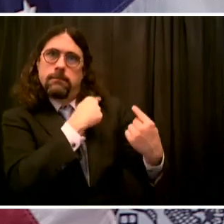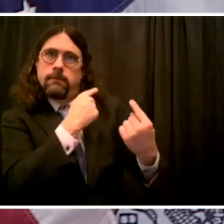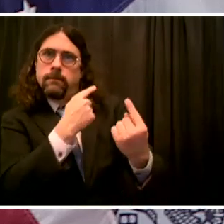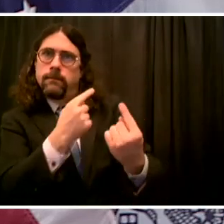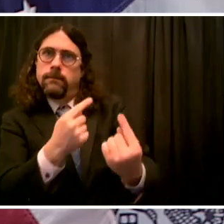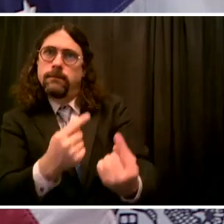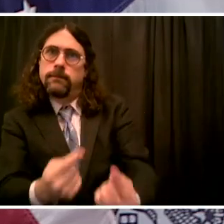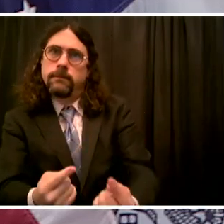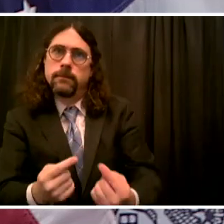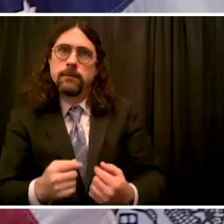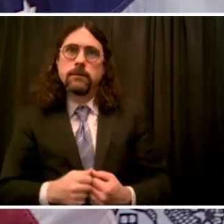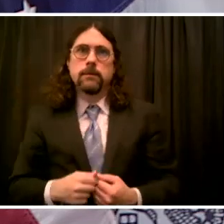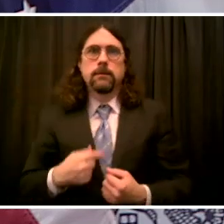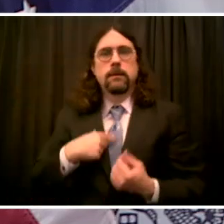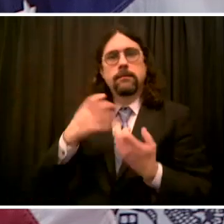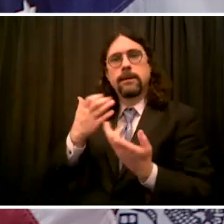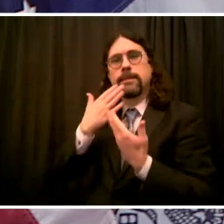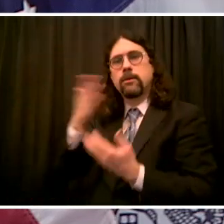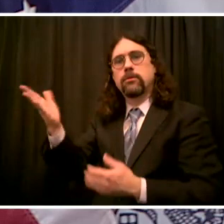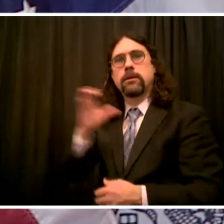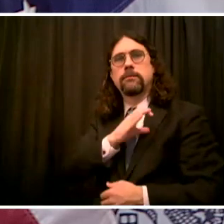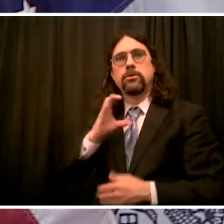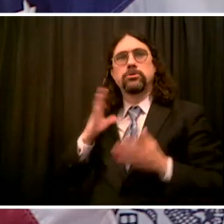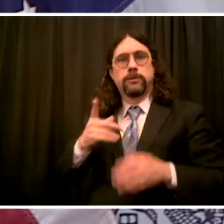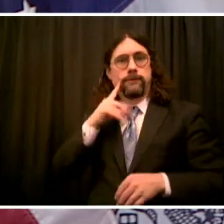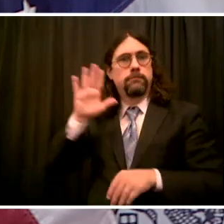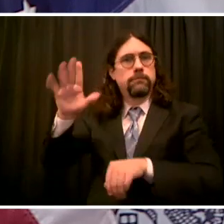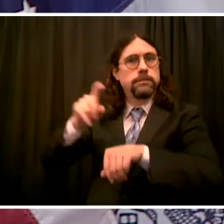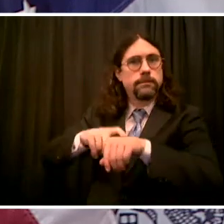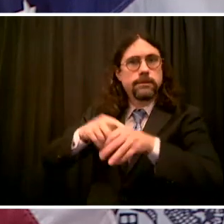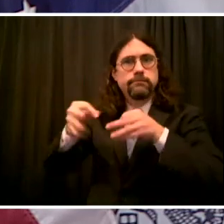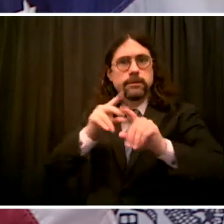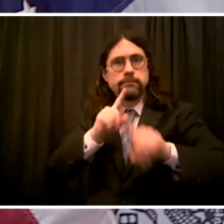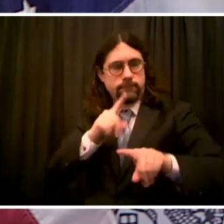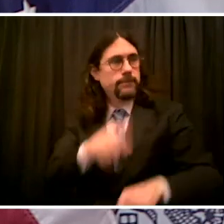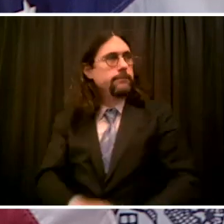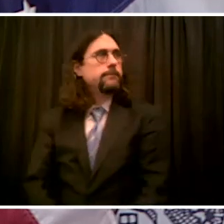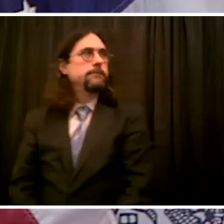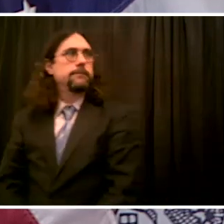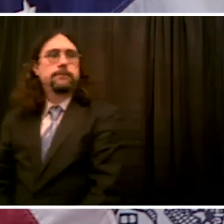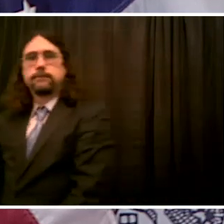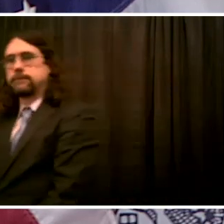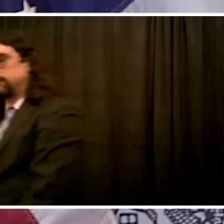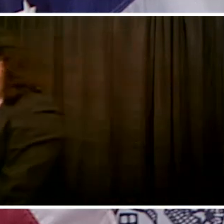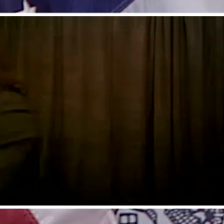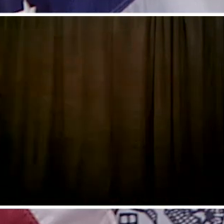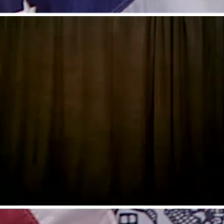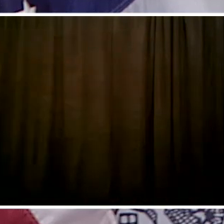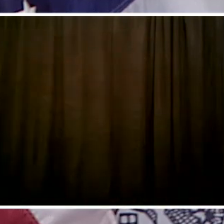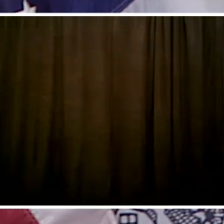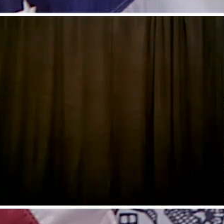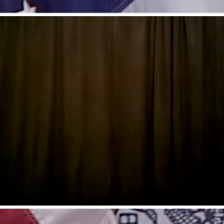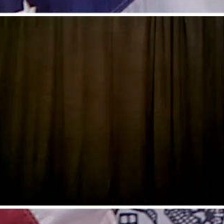THOSE CHANGES IS PROOF THAT WE CAN MAKE MORE CNHAGES. SO, COMMISSIONER, THANK YOU VERY MUCHFO R YOUR COMMENTS.